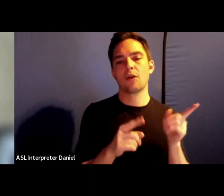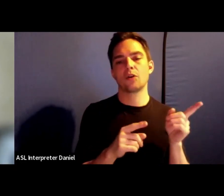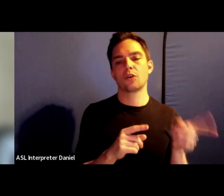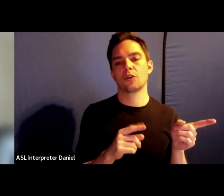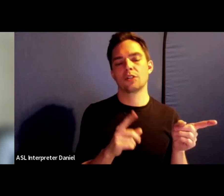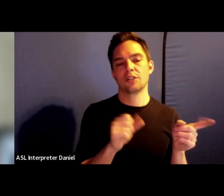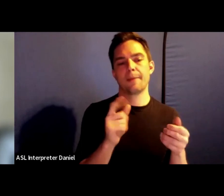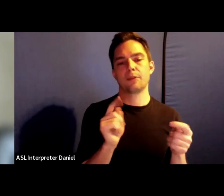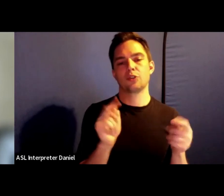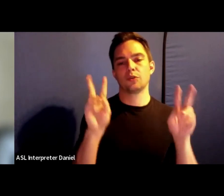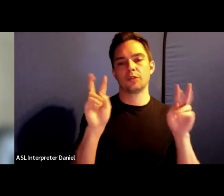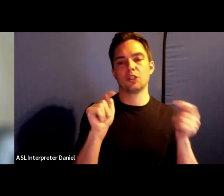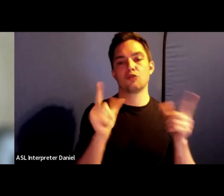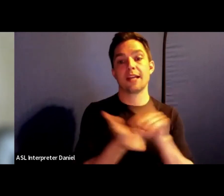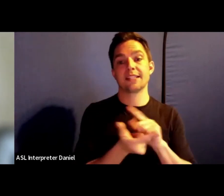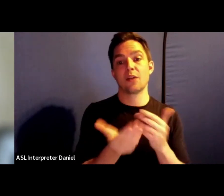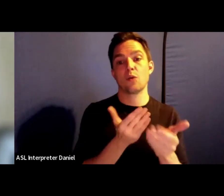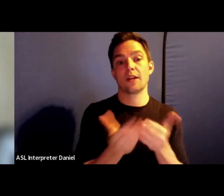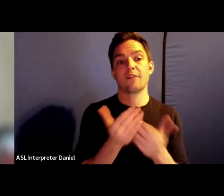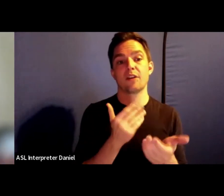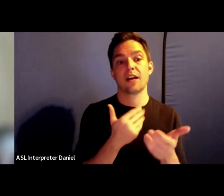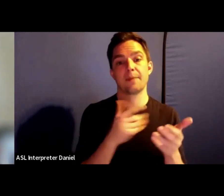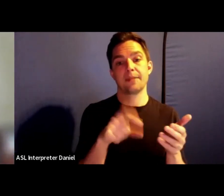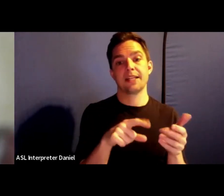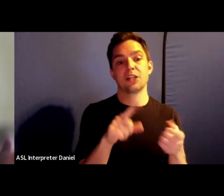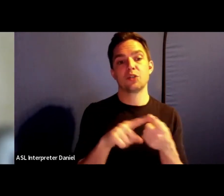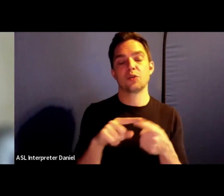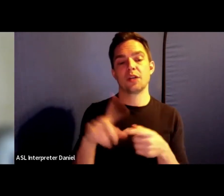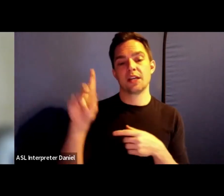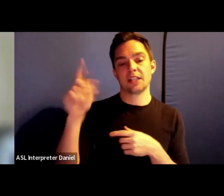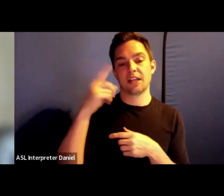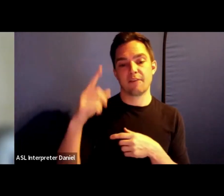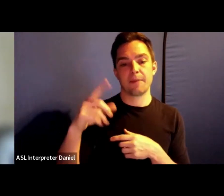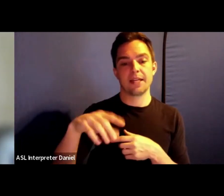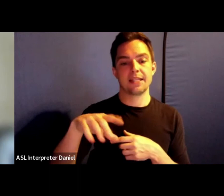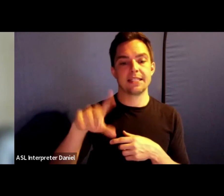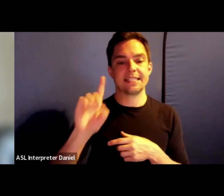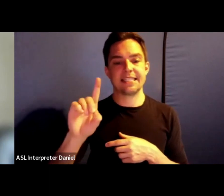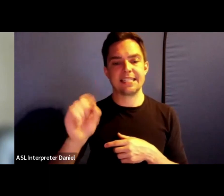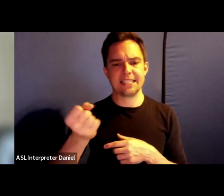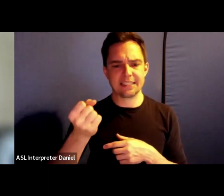translate whatever I needing into governmentese which is what I call it, because I can have